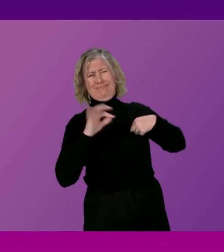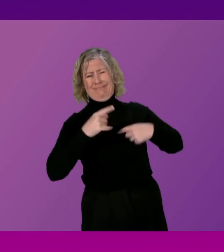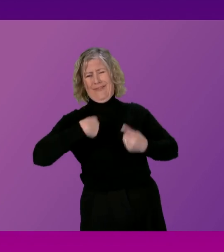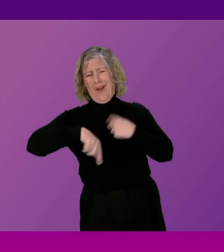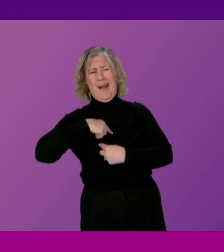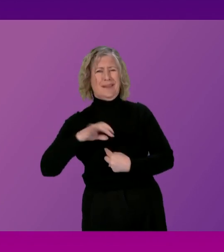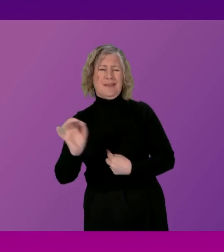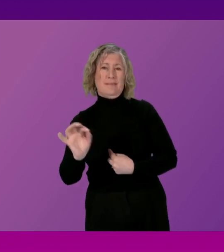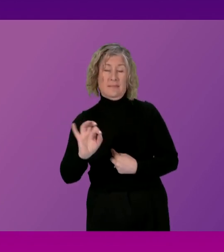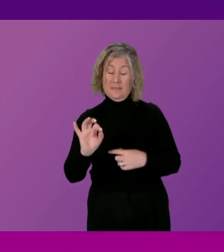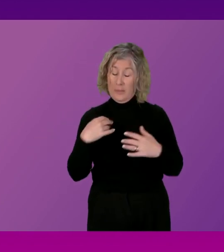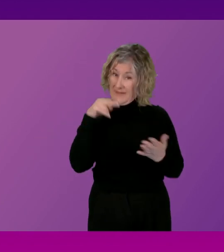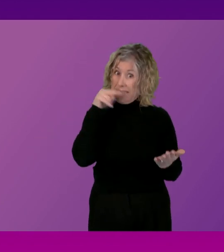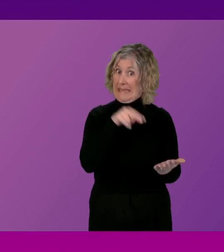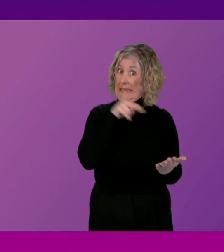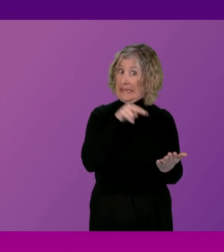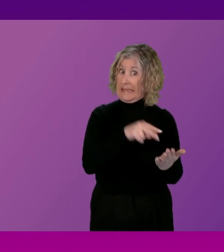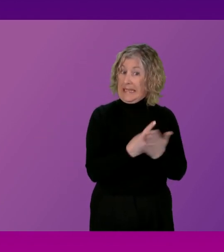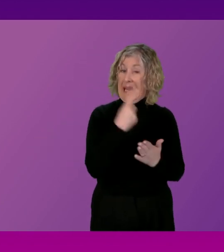We have seen that in the evidence that has been given to the inquiry this week. Thank you, First Minister.